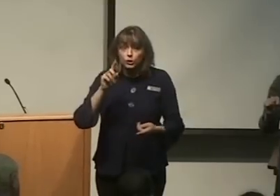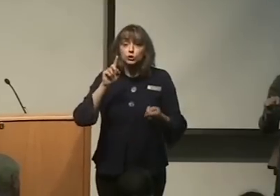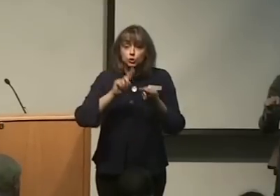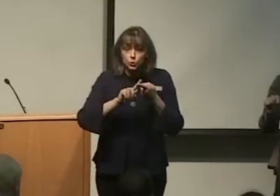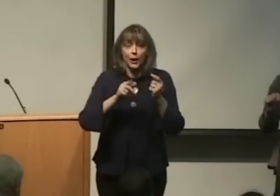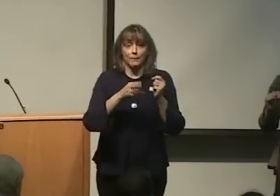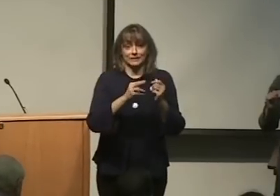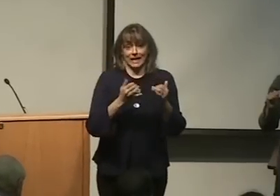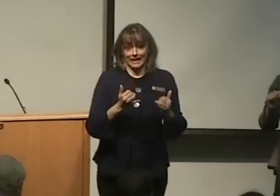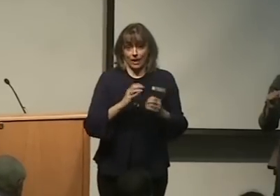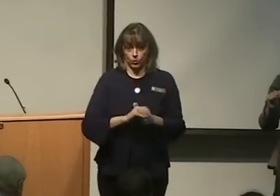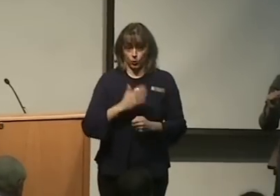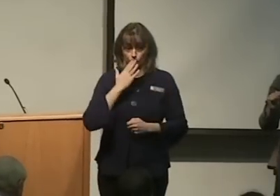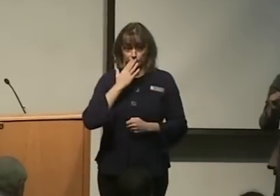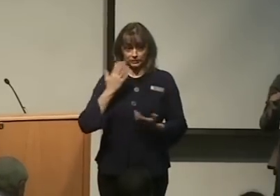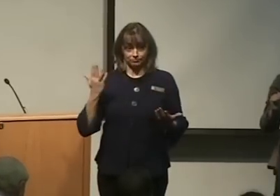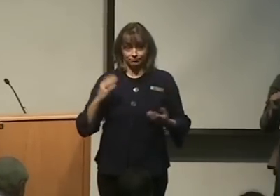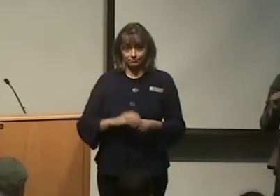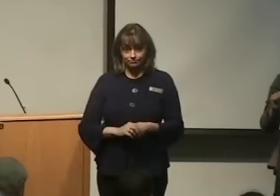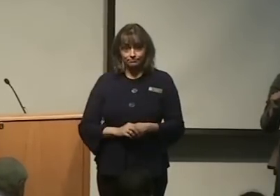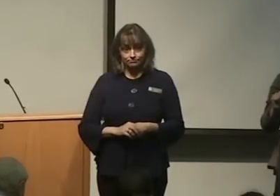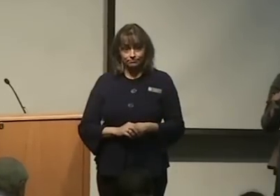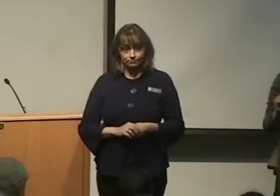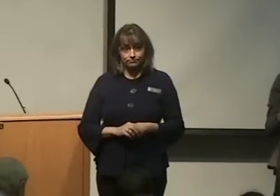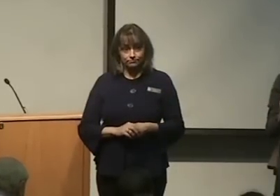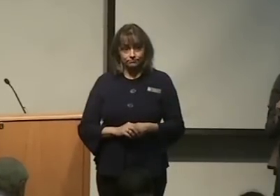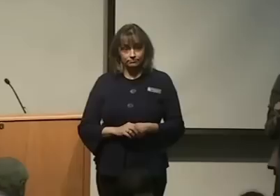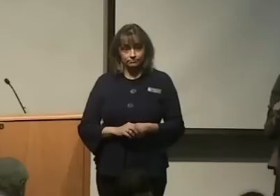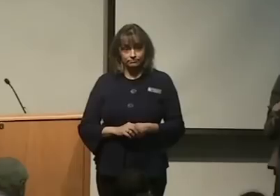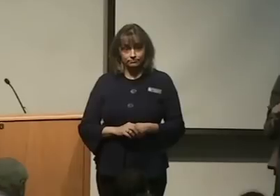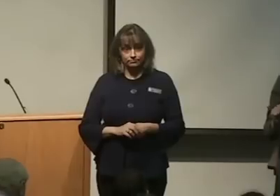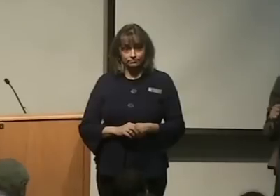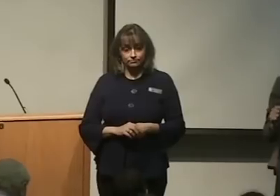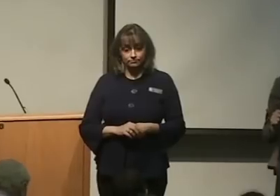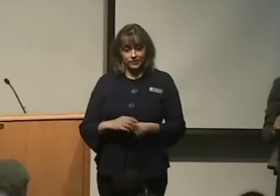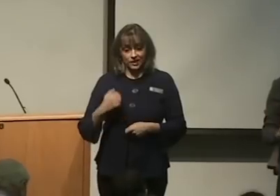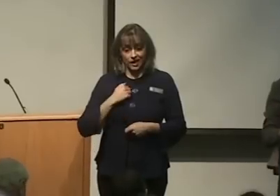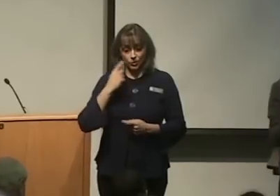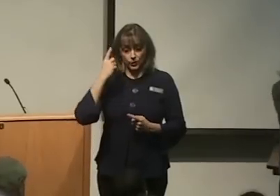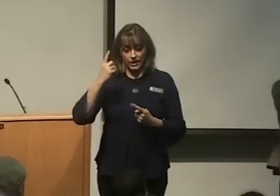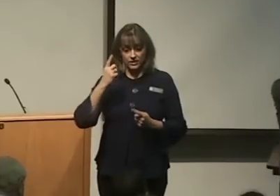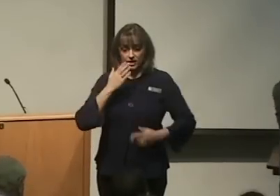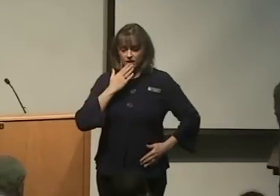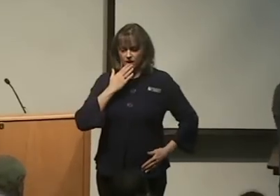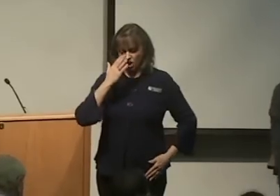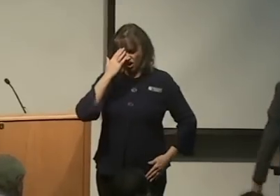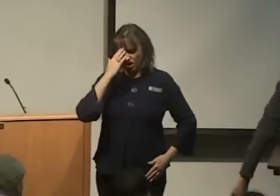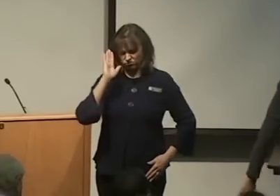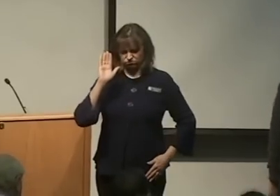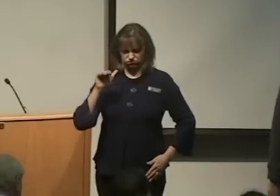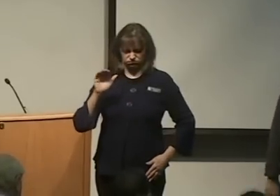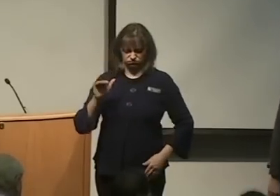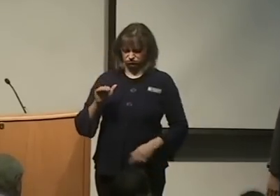Oops. We are kind of thinking you know those online mooks not